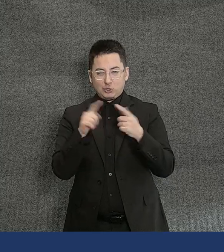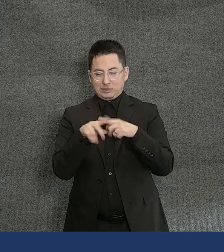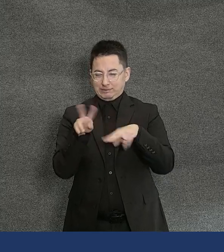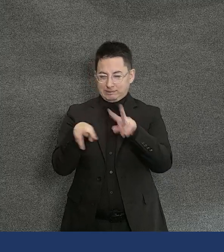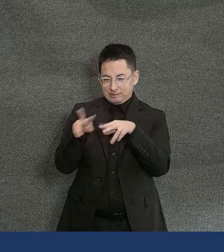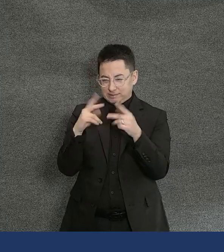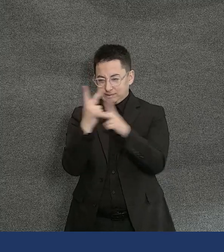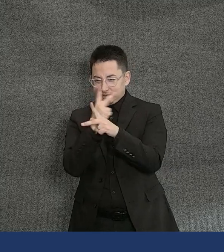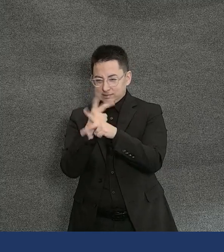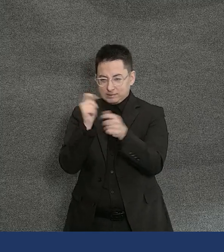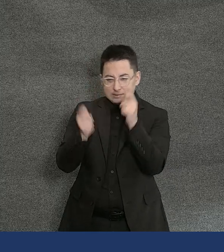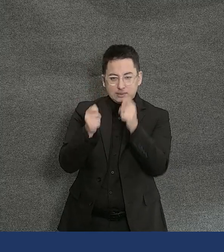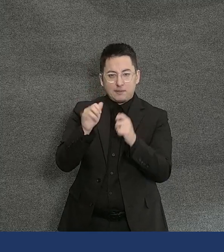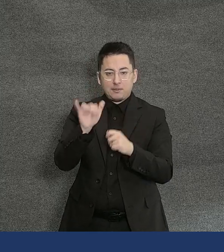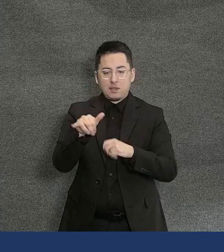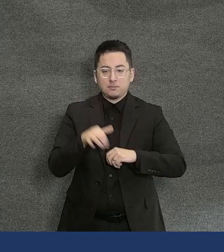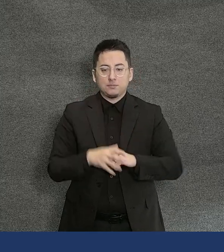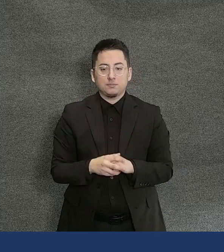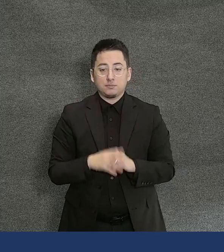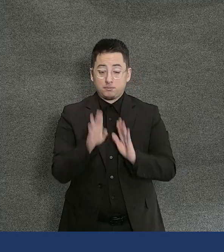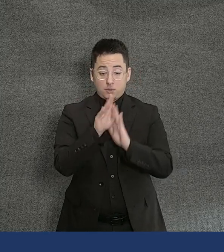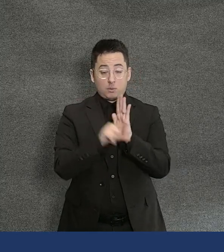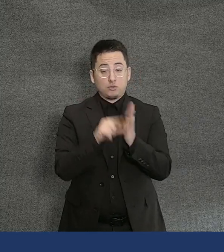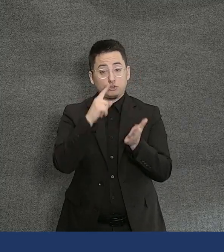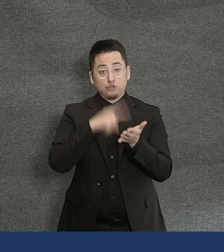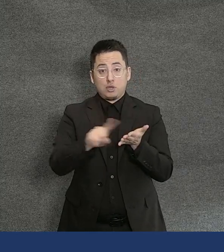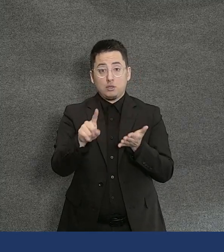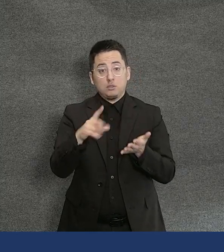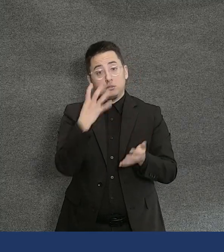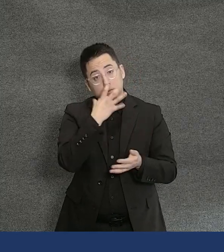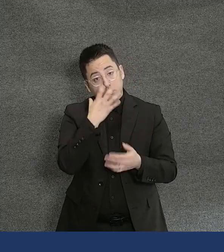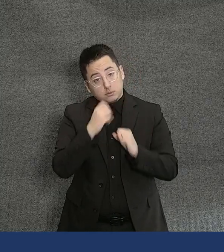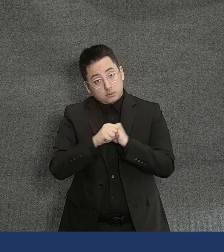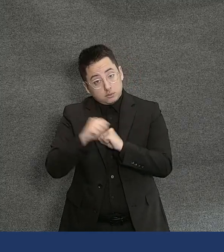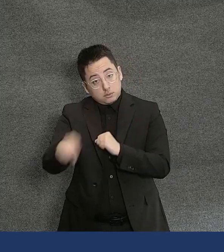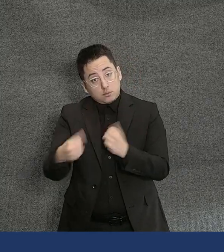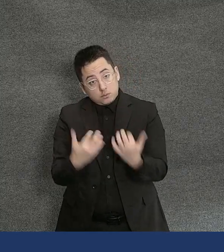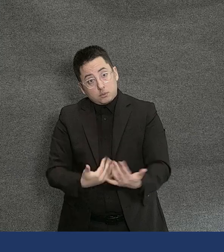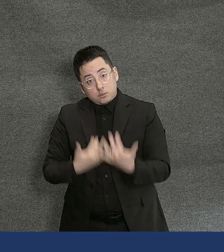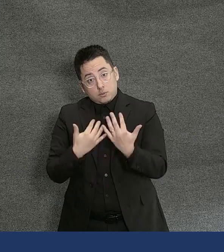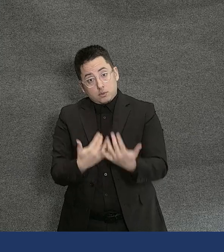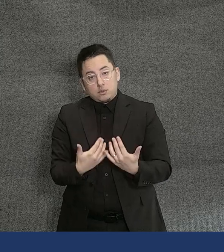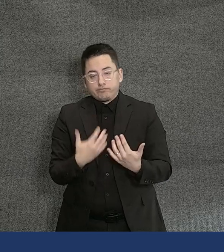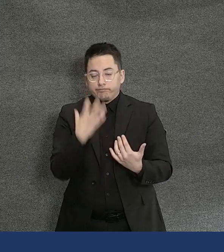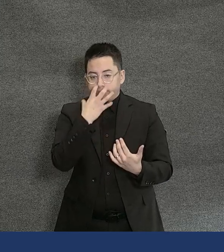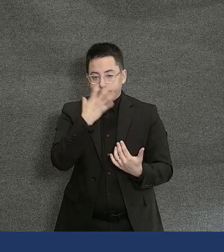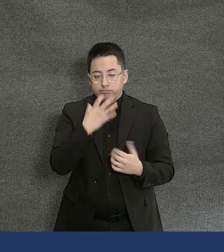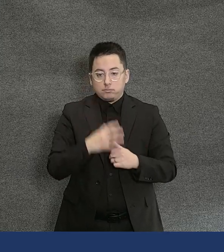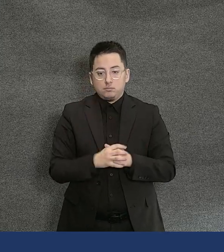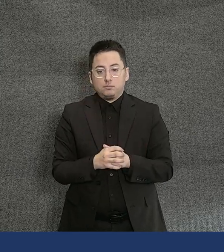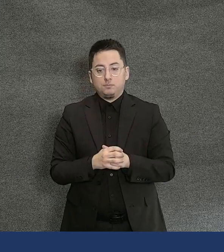where background study, the length of time it takes for employees to clear background studies or the number of times they have to clear